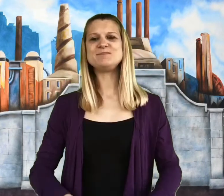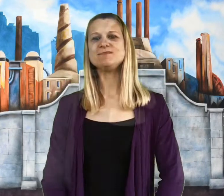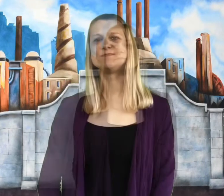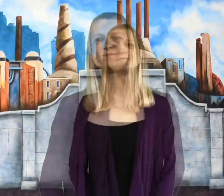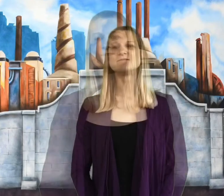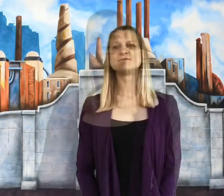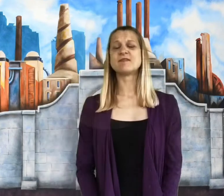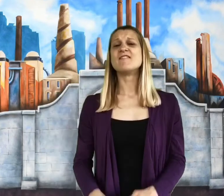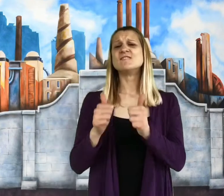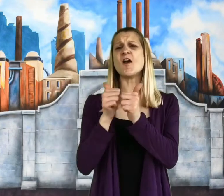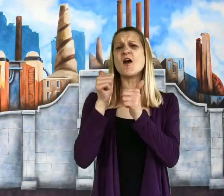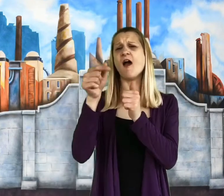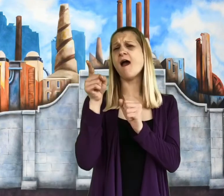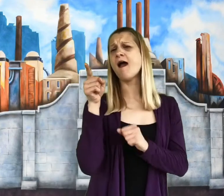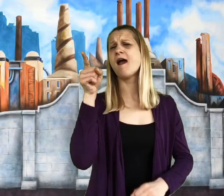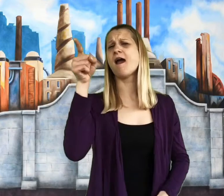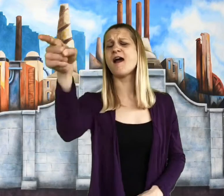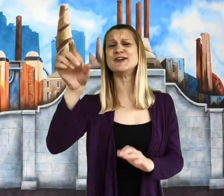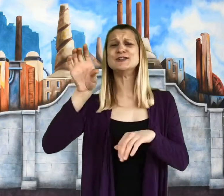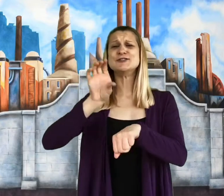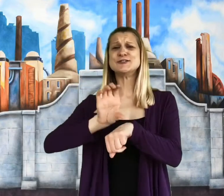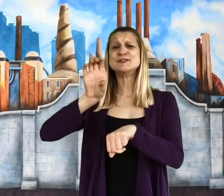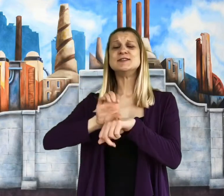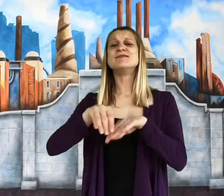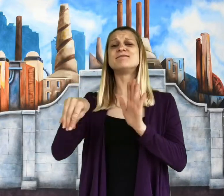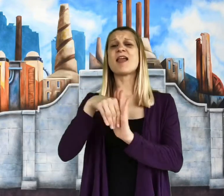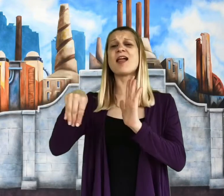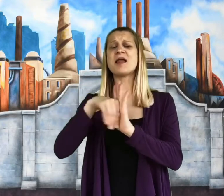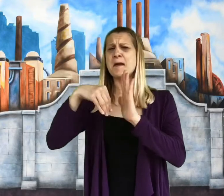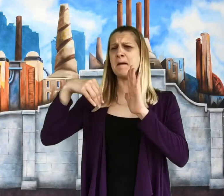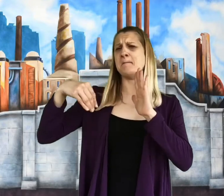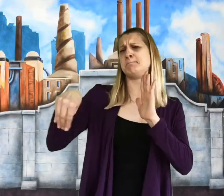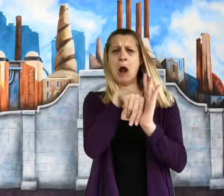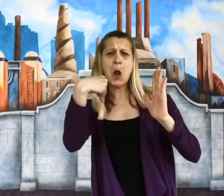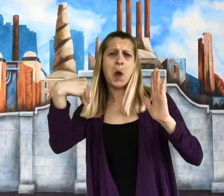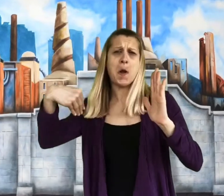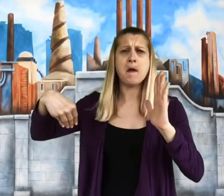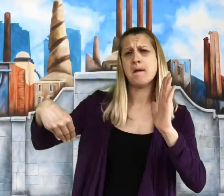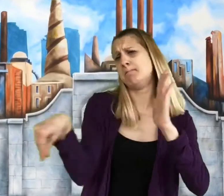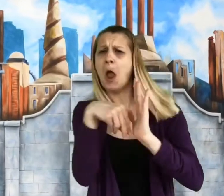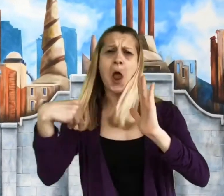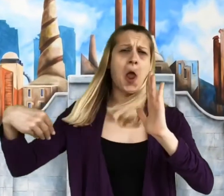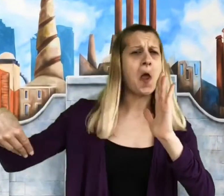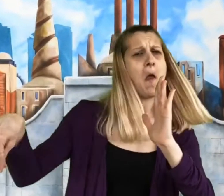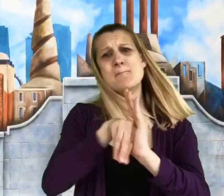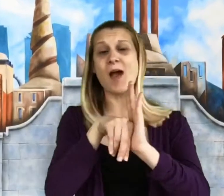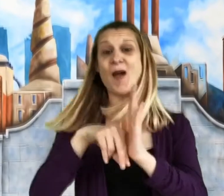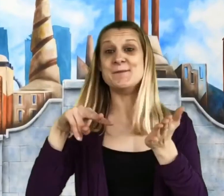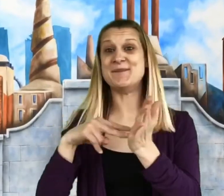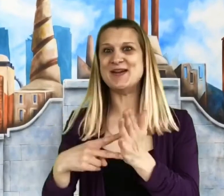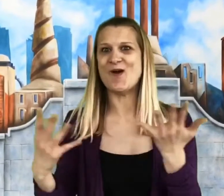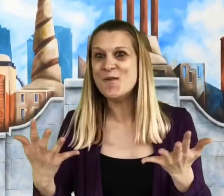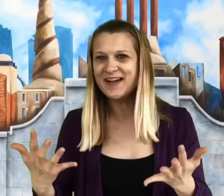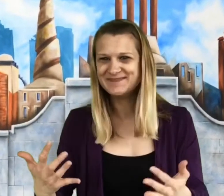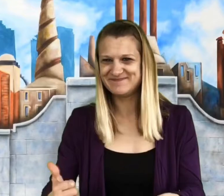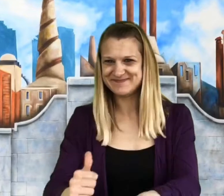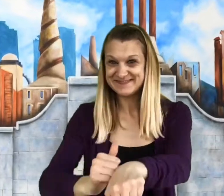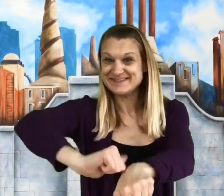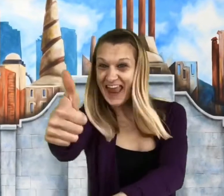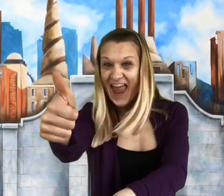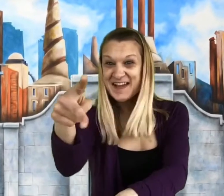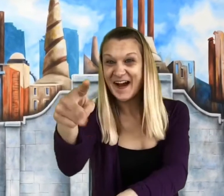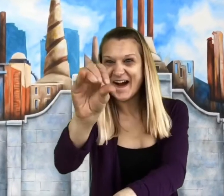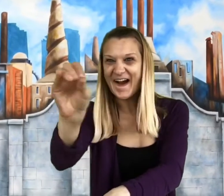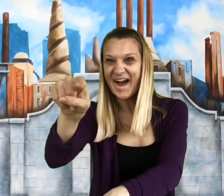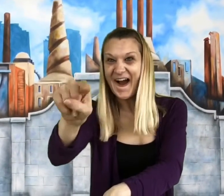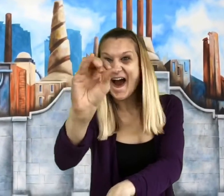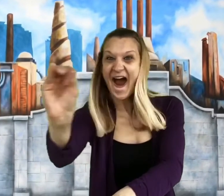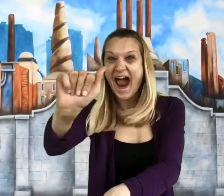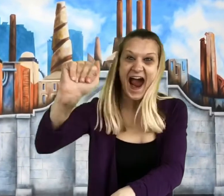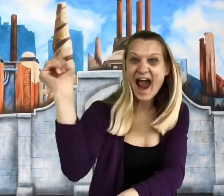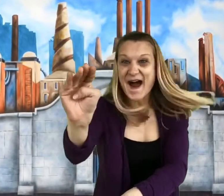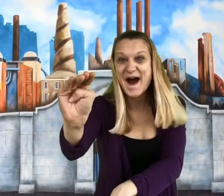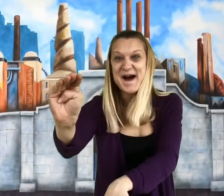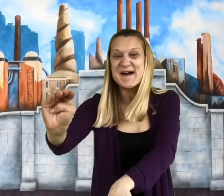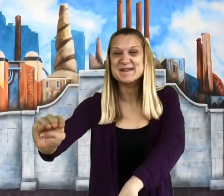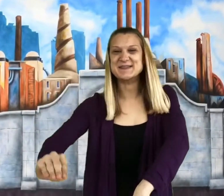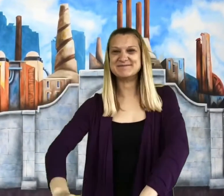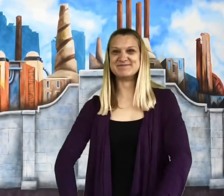Somewhere in the distance, a church clock bell began striking ten.